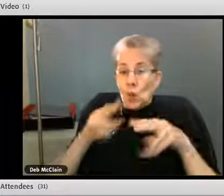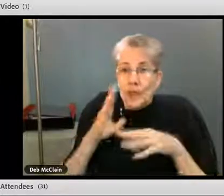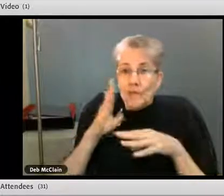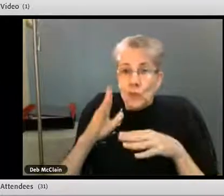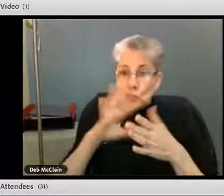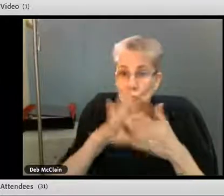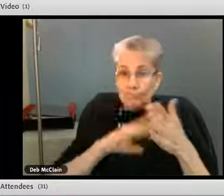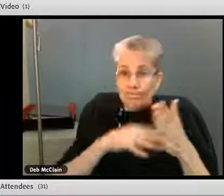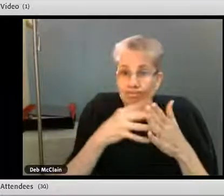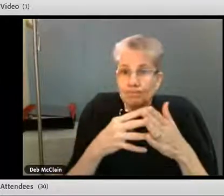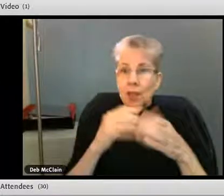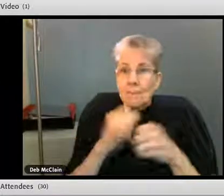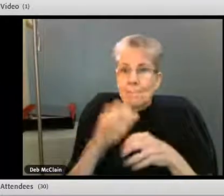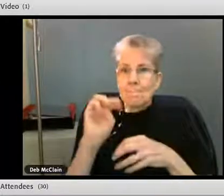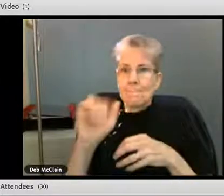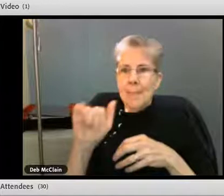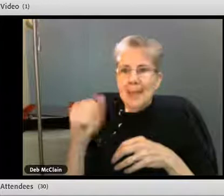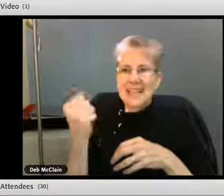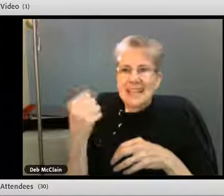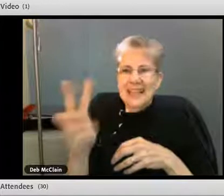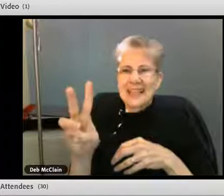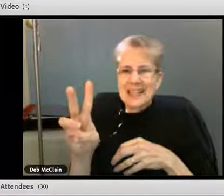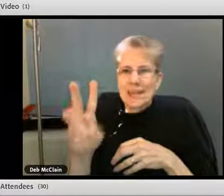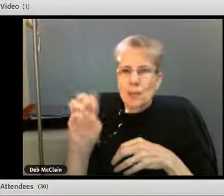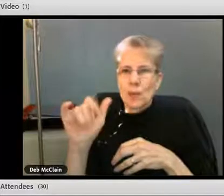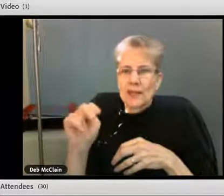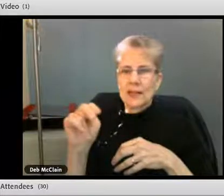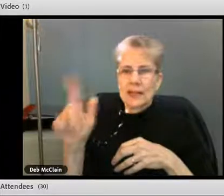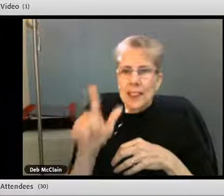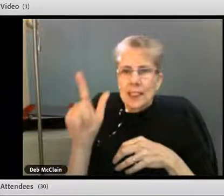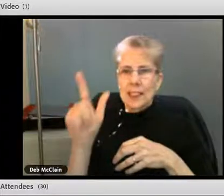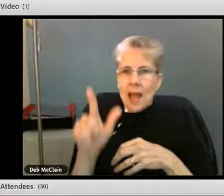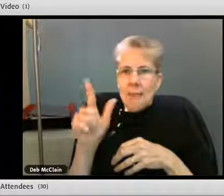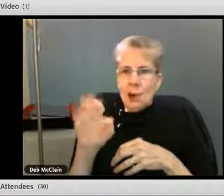which is SWFLN's library staff day where Diana Silveira will be presenting